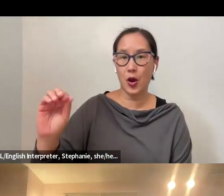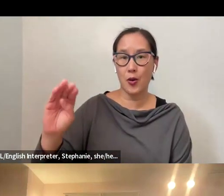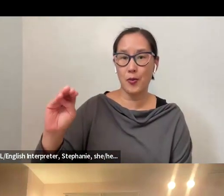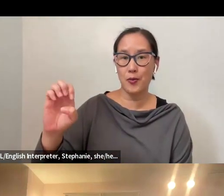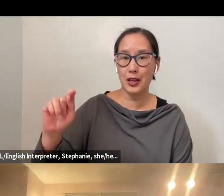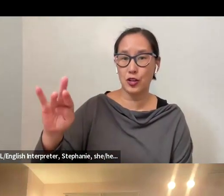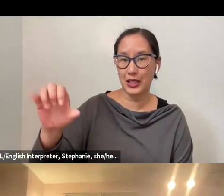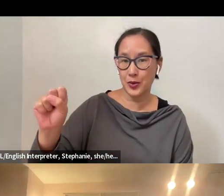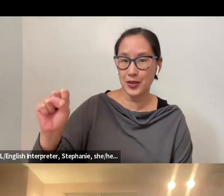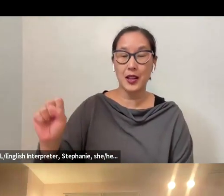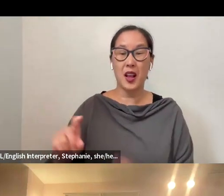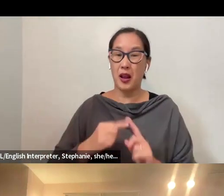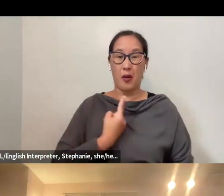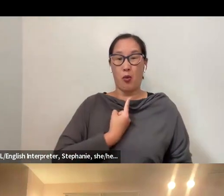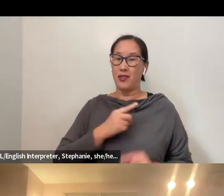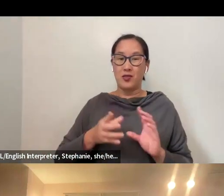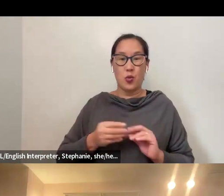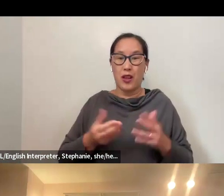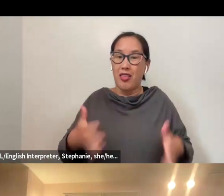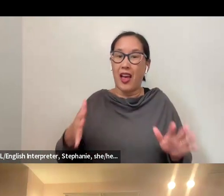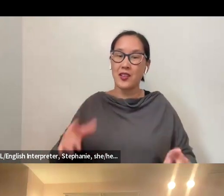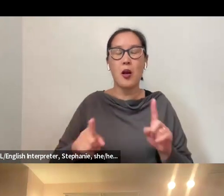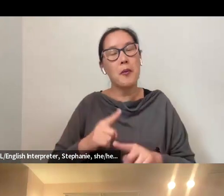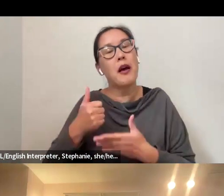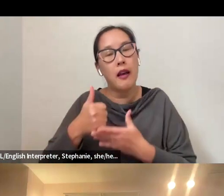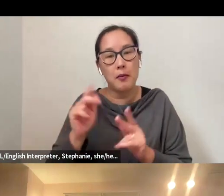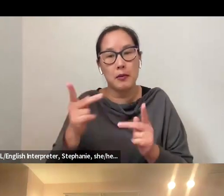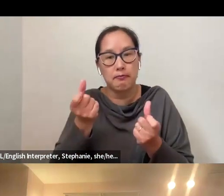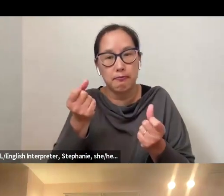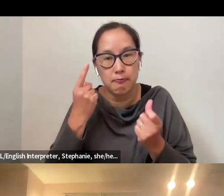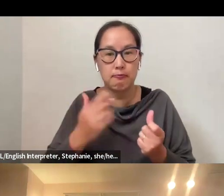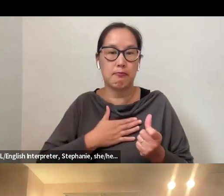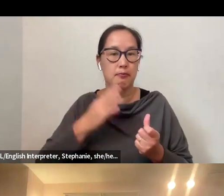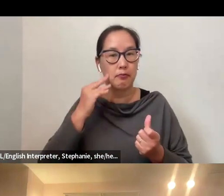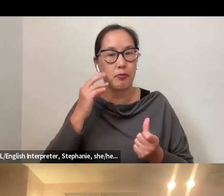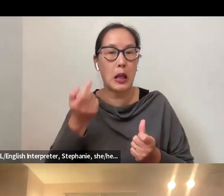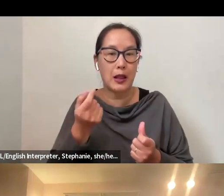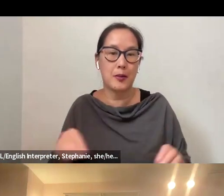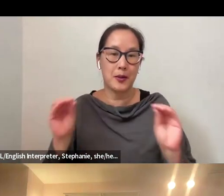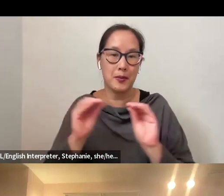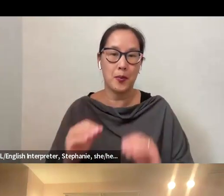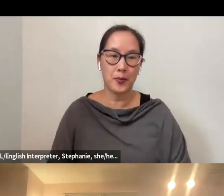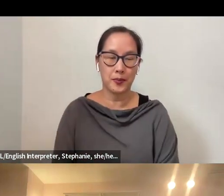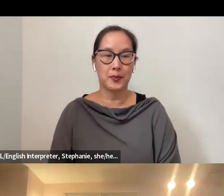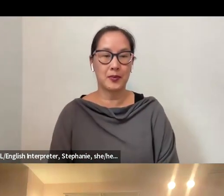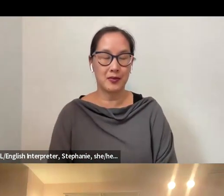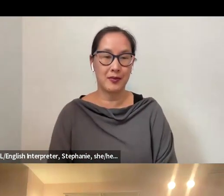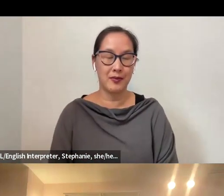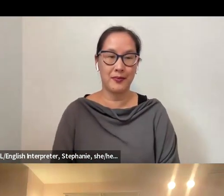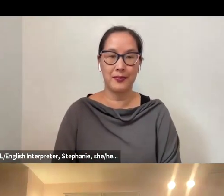understand, this experience more. So yeah, thank you. Definitely. Thank you. Thank you for that.